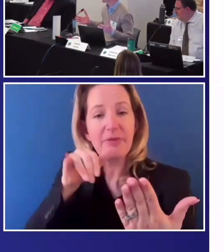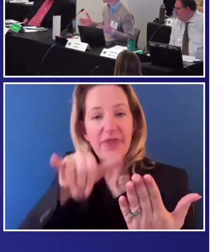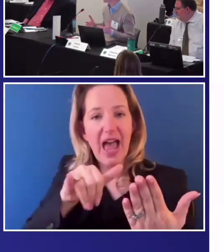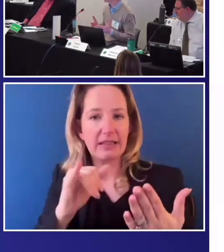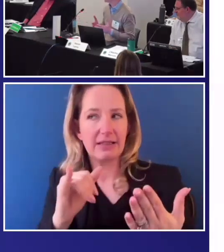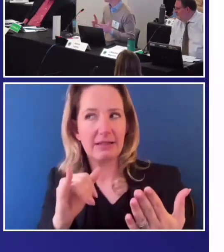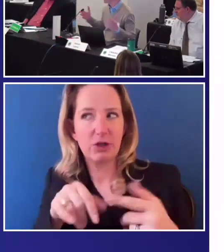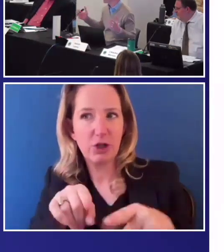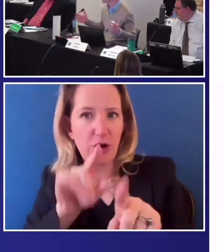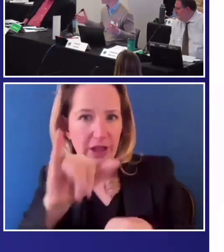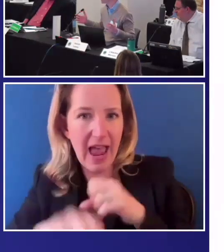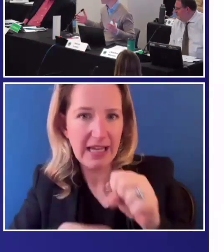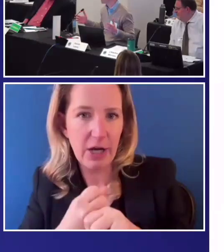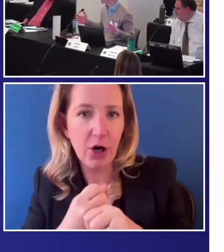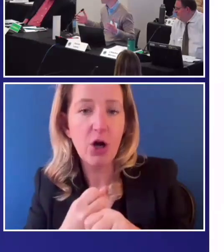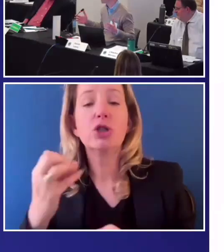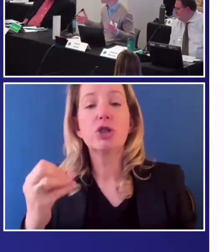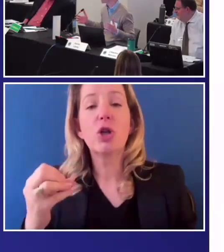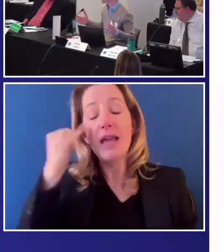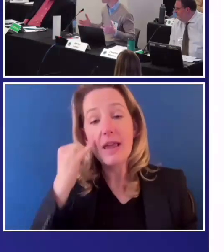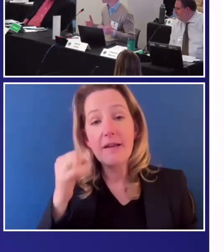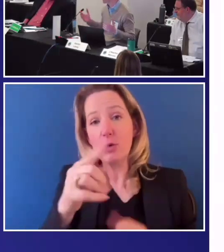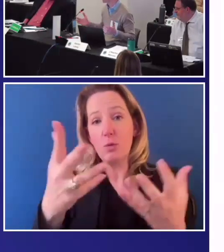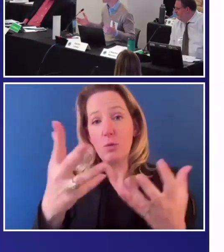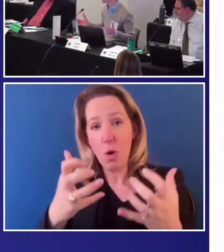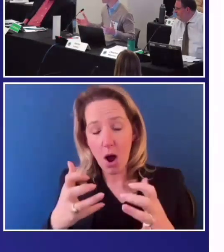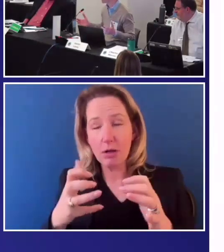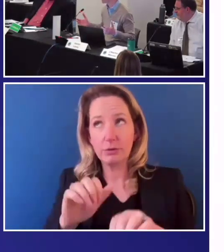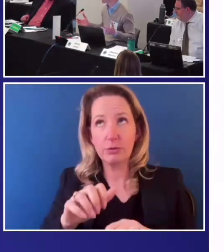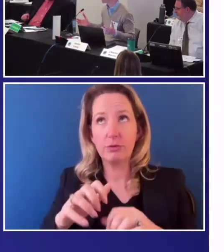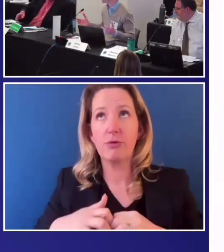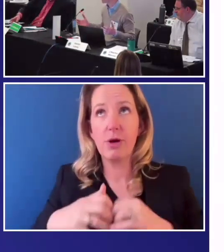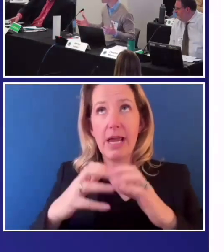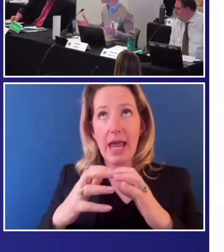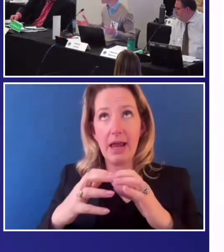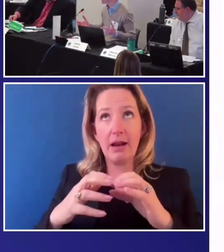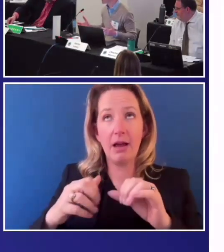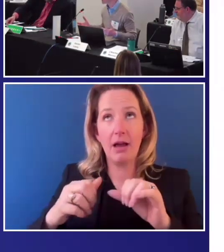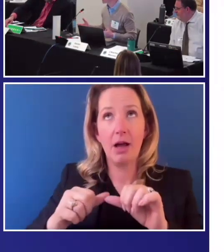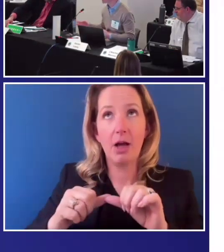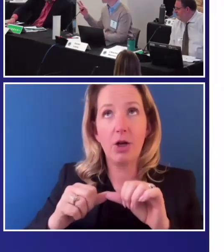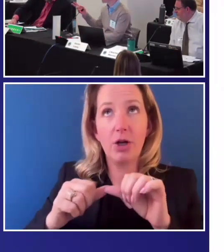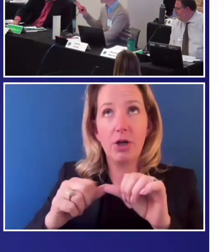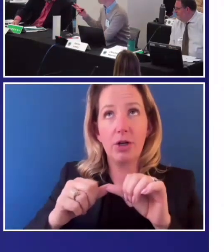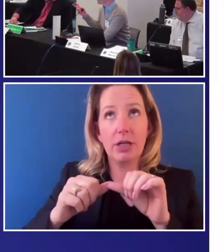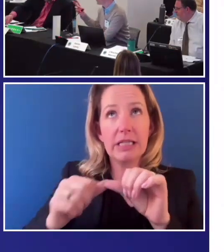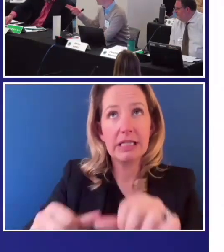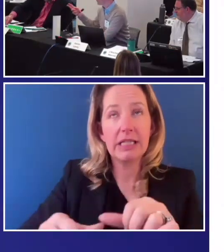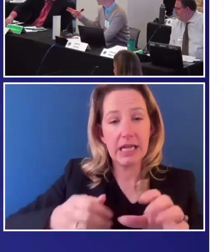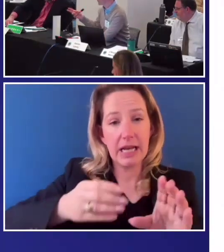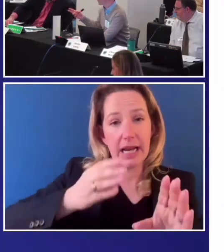So I think if your intent is to create a consistent interval, you probably are going to have to revise that regulatory text. But let me give you two things to think